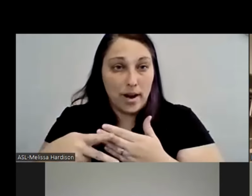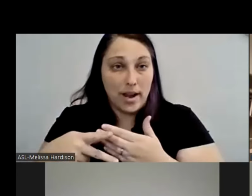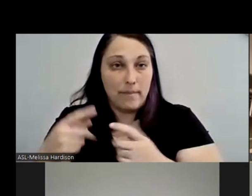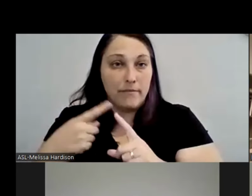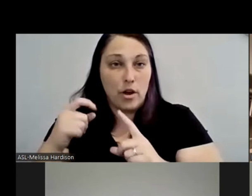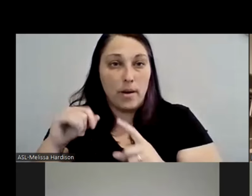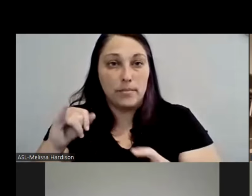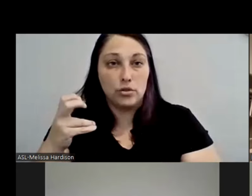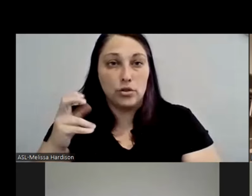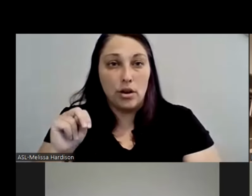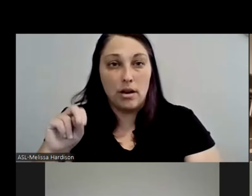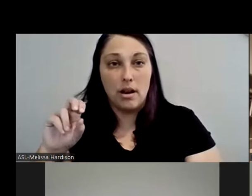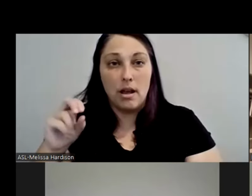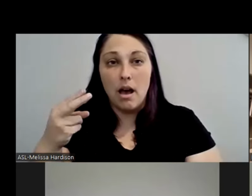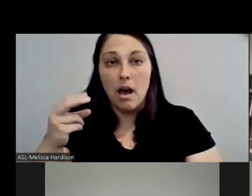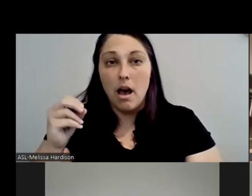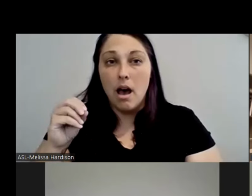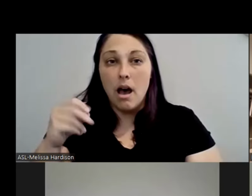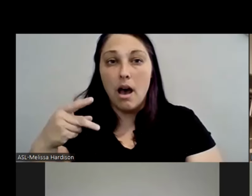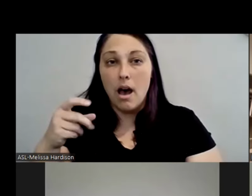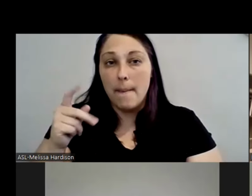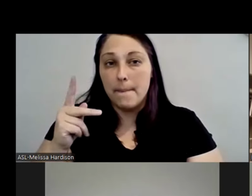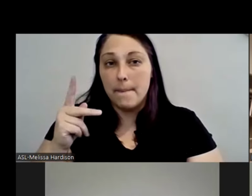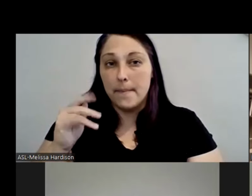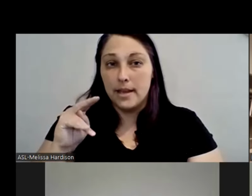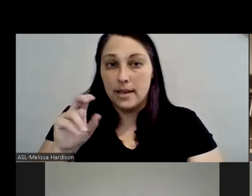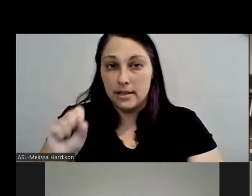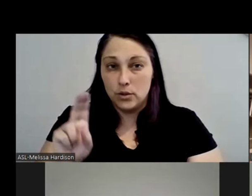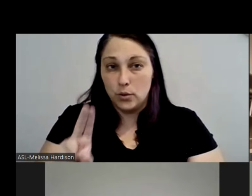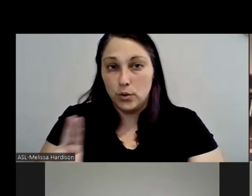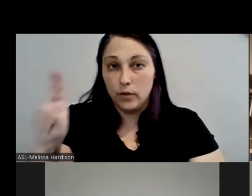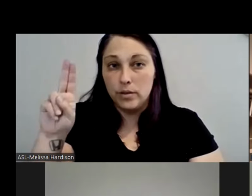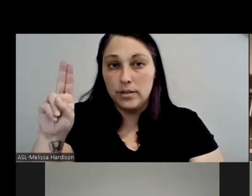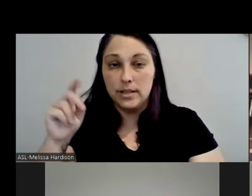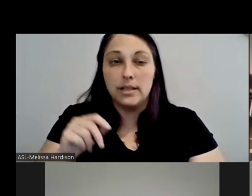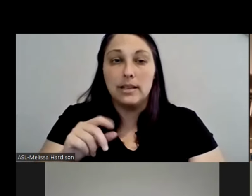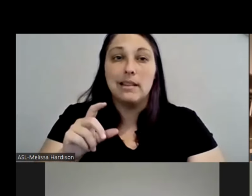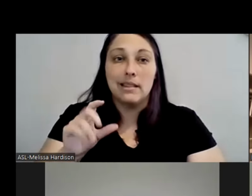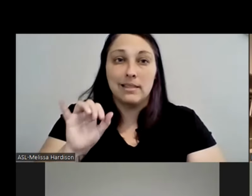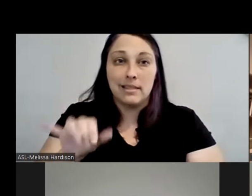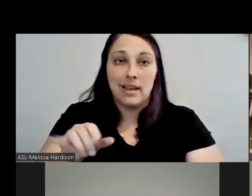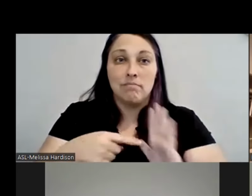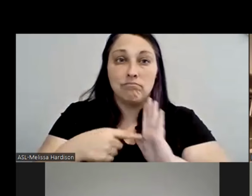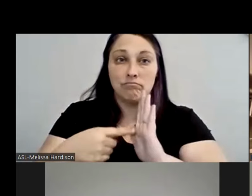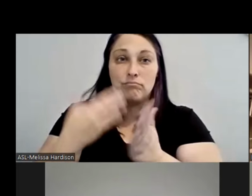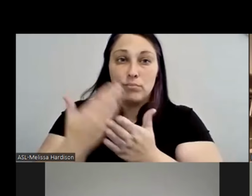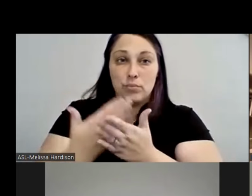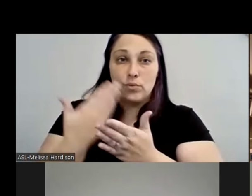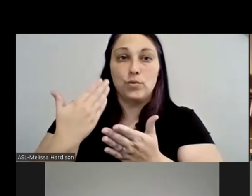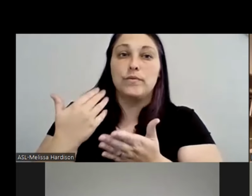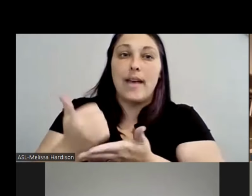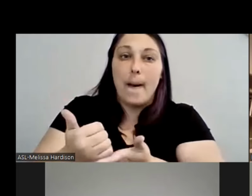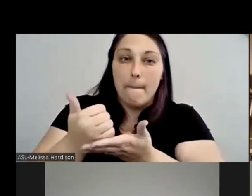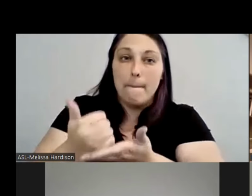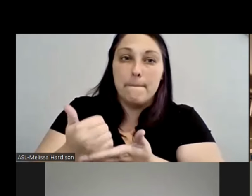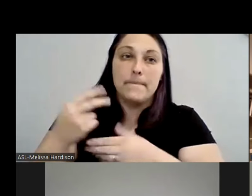He oversees the care transition initiative: Iowa returned to community, and he works in strategies to strengthen and expand